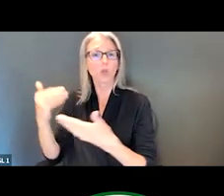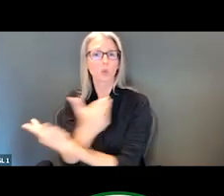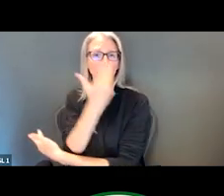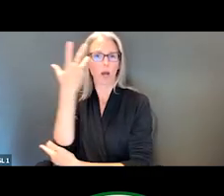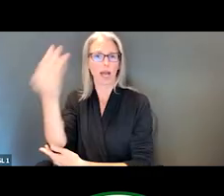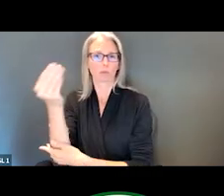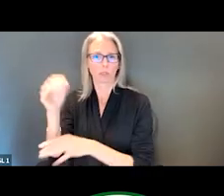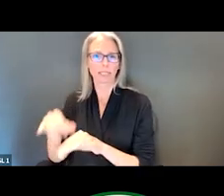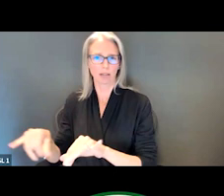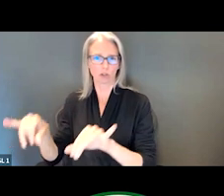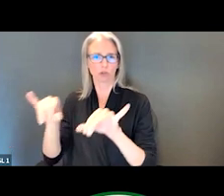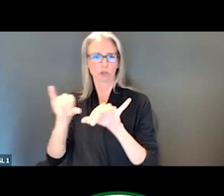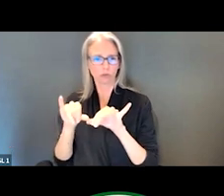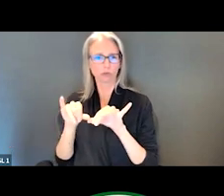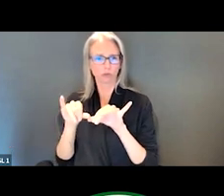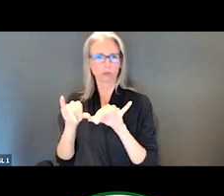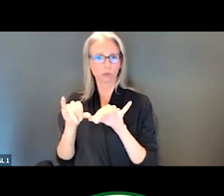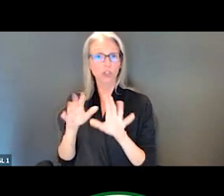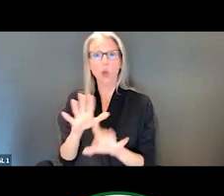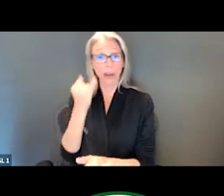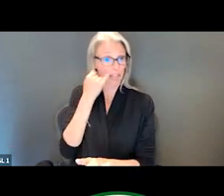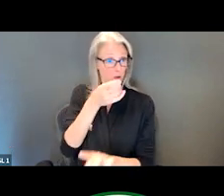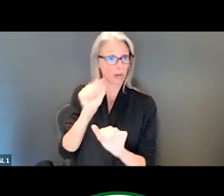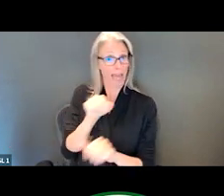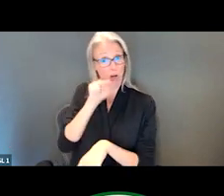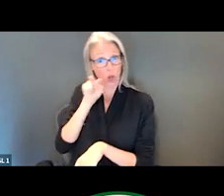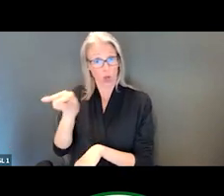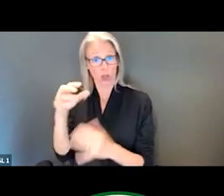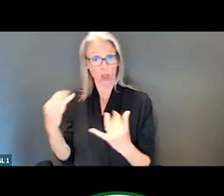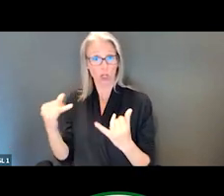If you have trouble putting that stuff in, you can get in touch with our team and we can help.